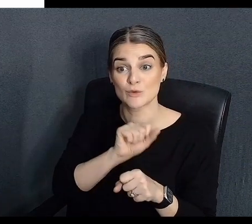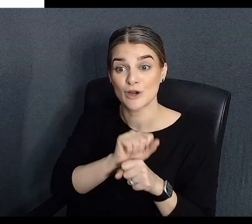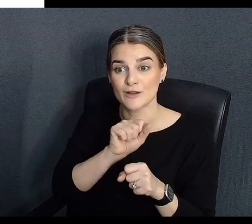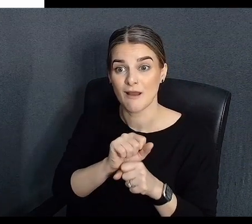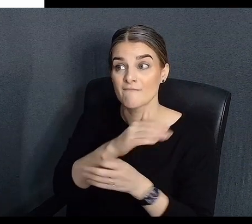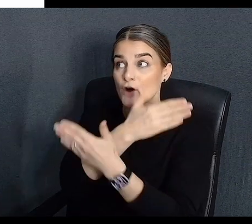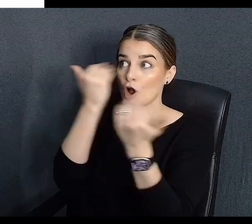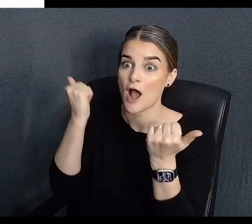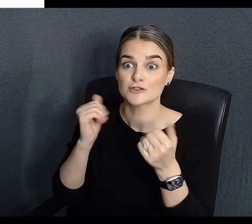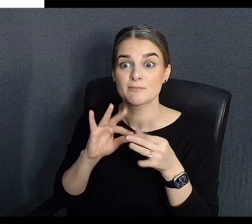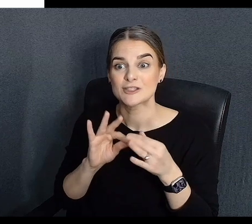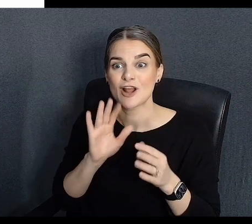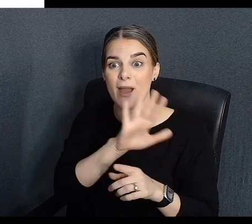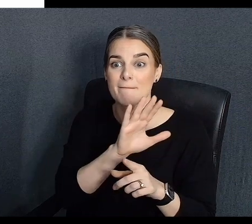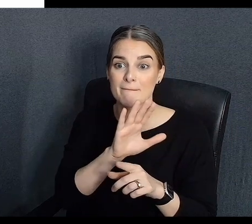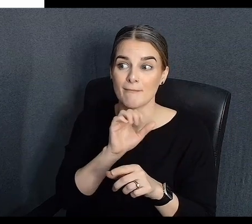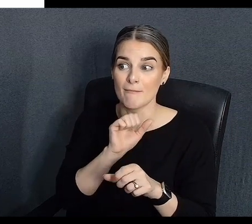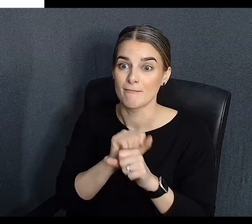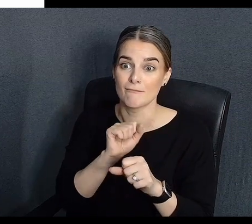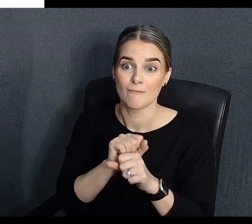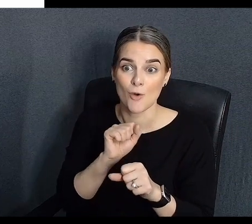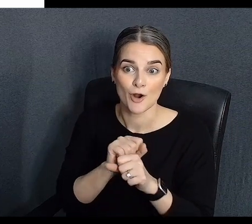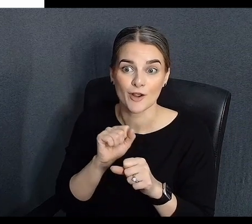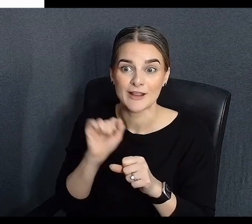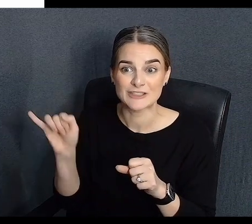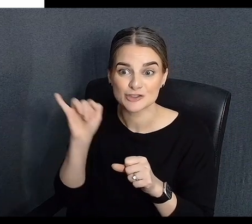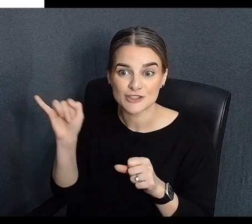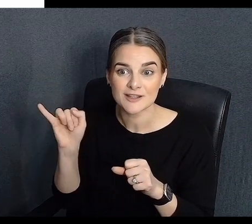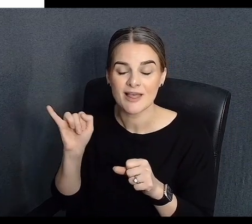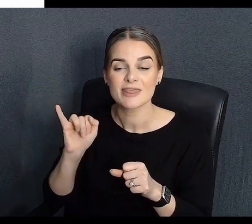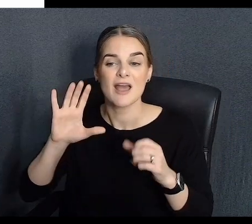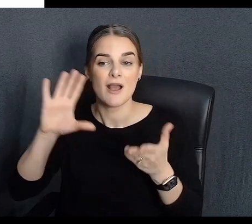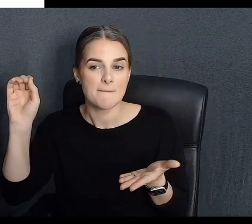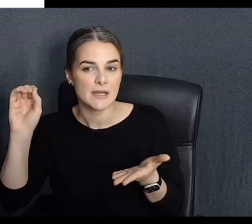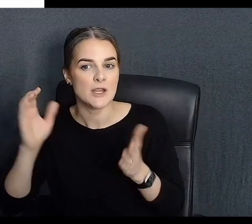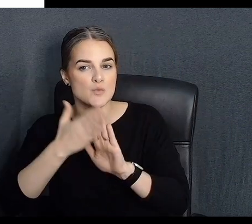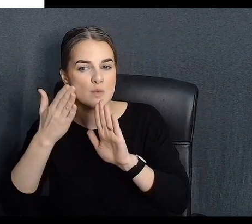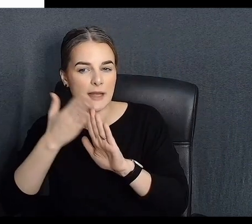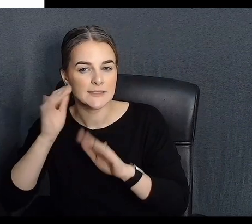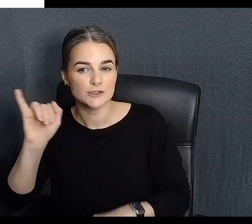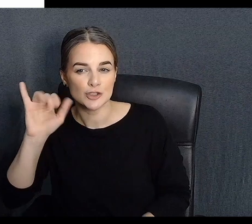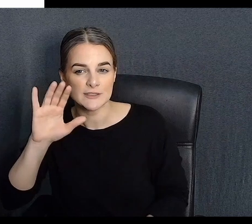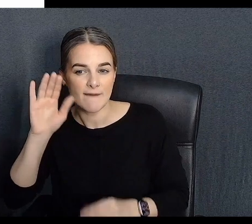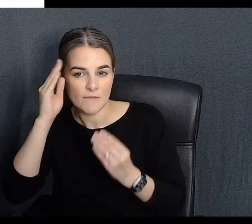And now, when the company runs the insurance information, it gets flagged that there was another policy.